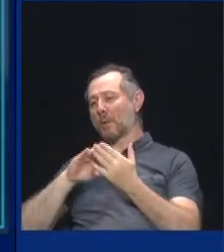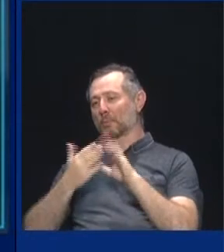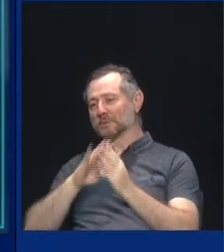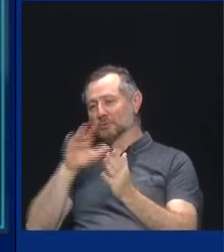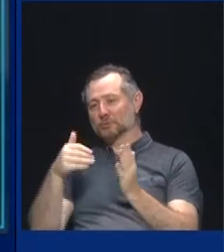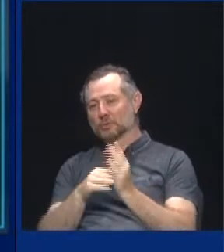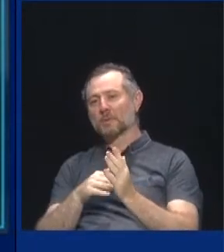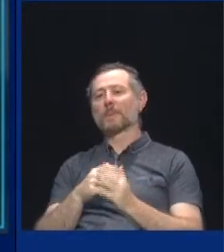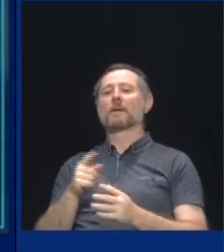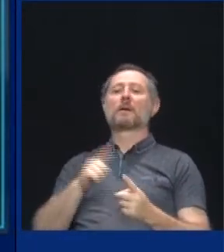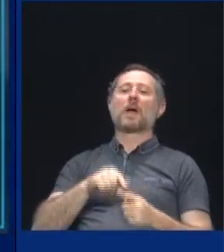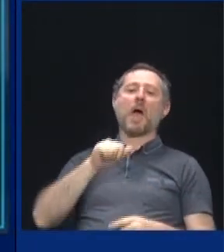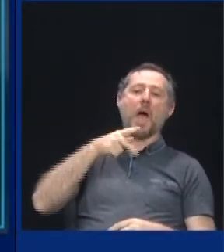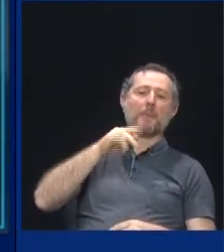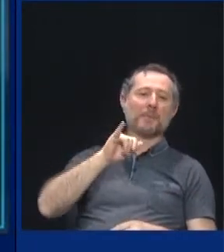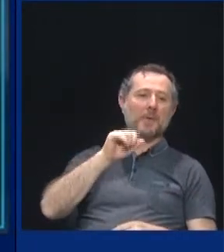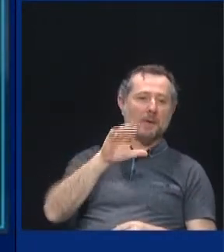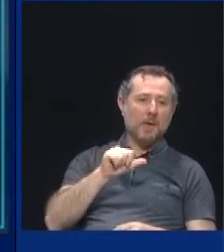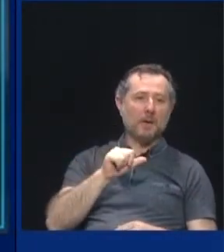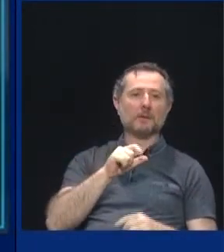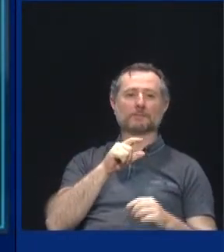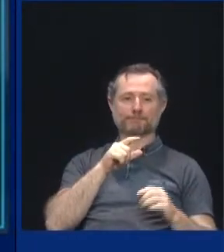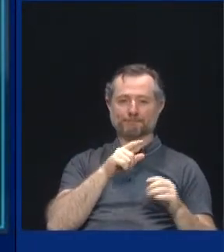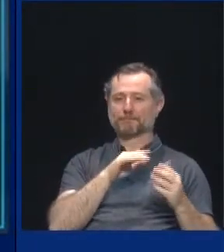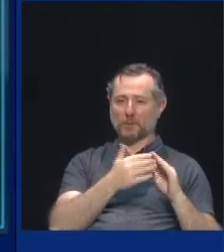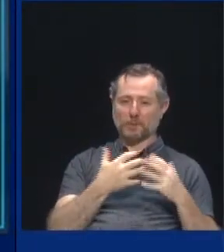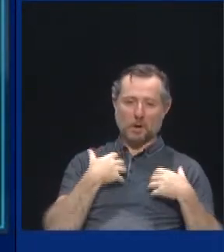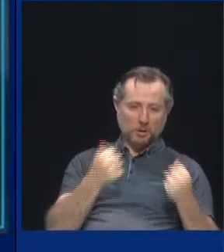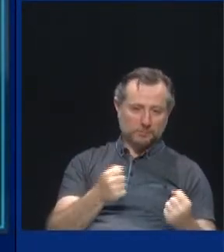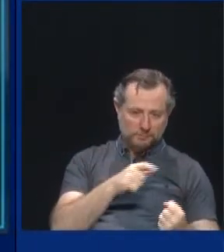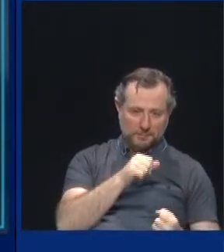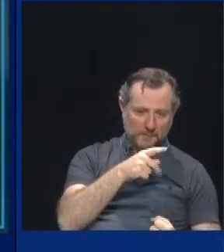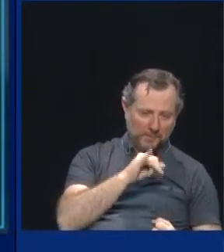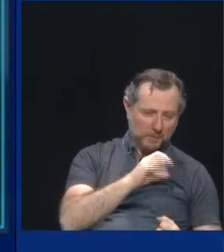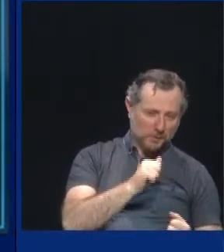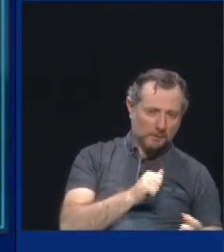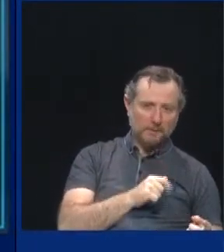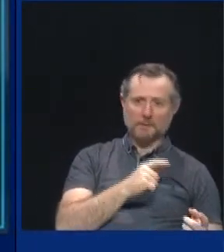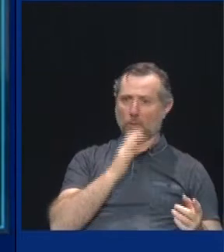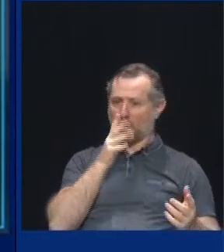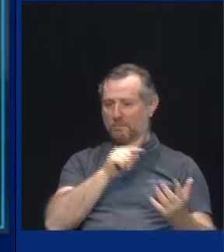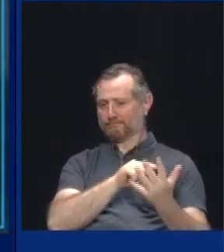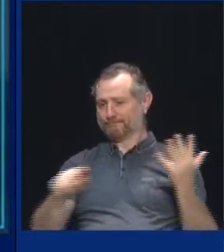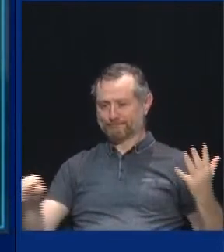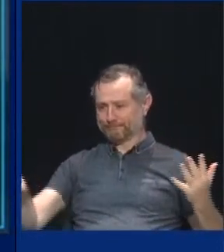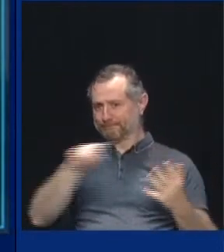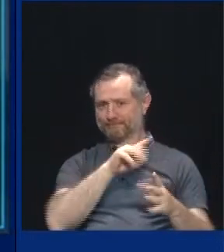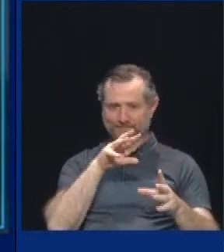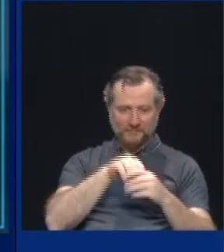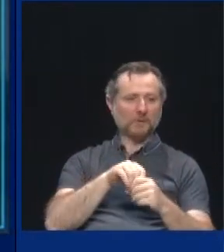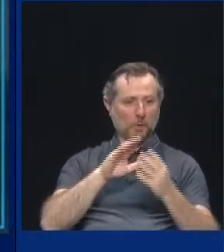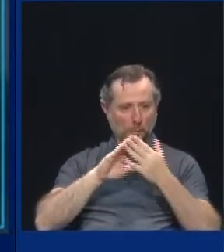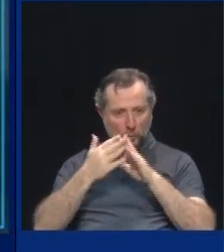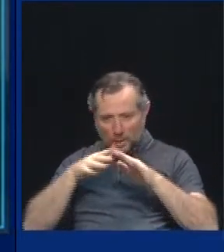ASIAN AMERICAN FEDERATION, THE CHARLES B WANG COMMUNITY CENTER,